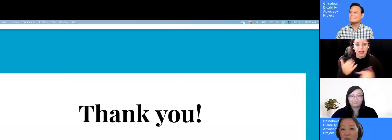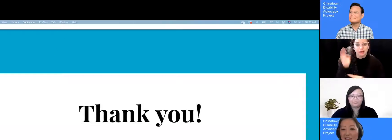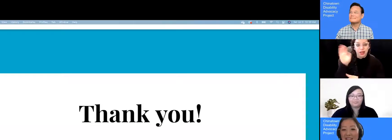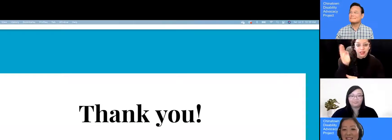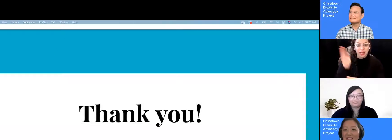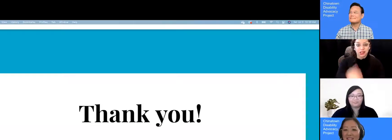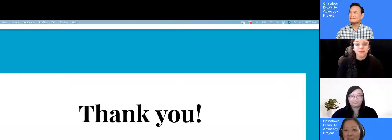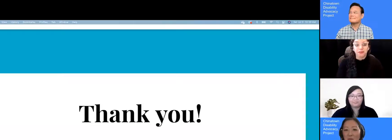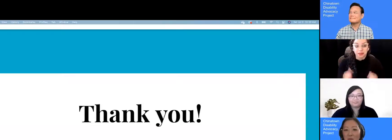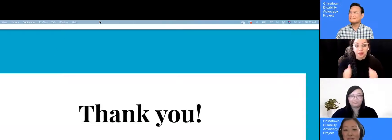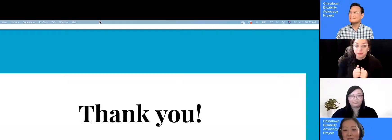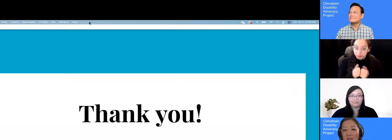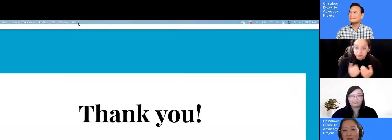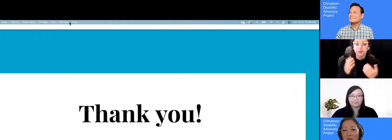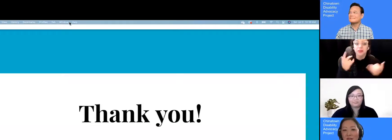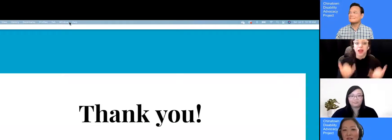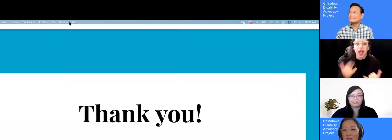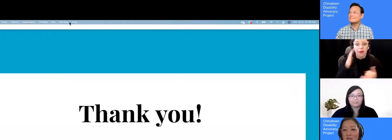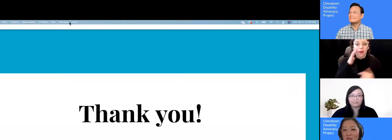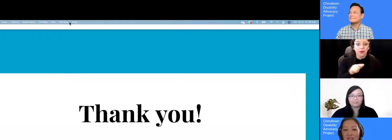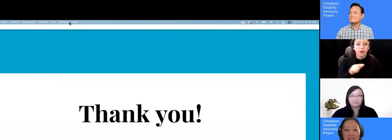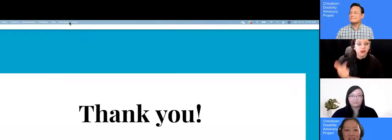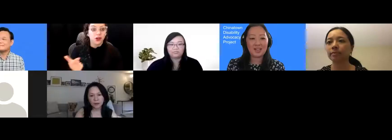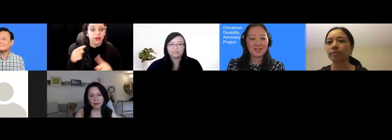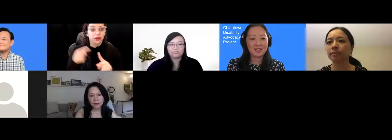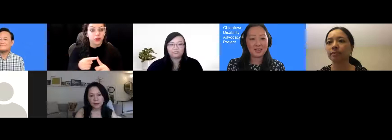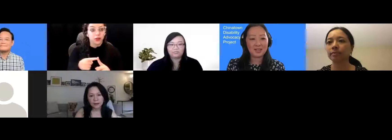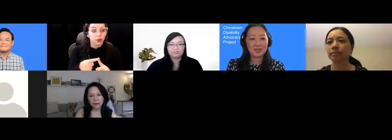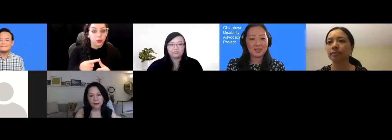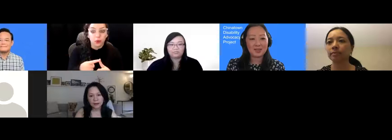So with that said, I'm going to turn it over to Sophia Tan.